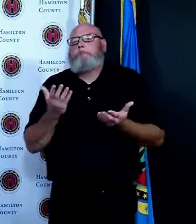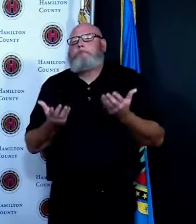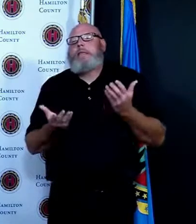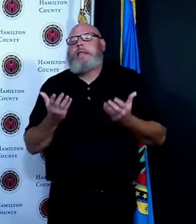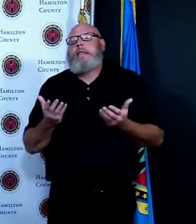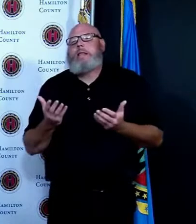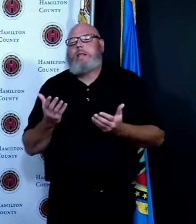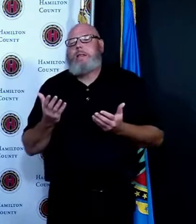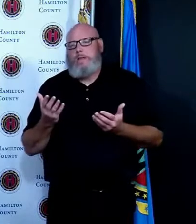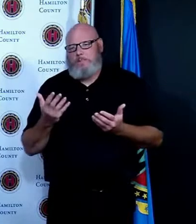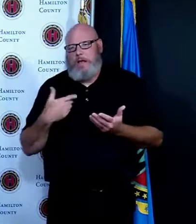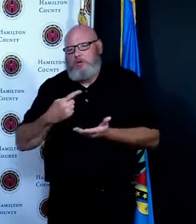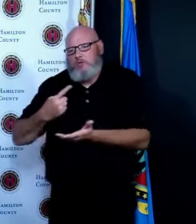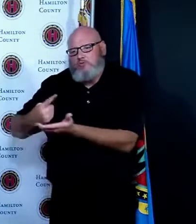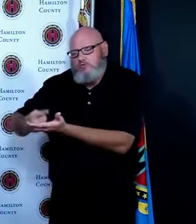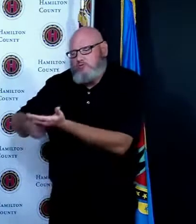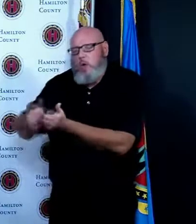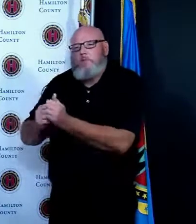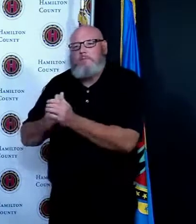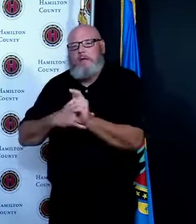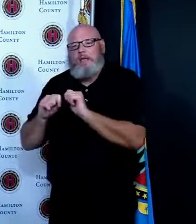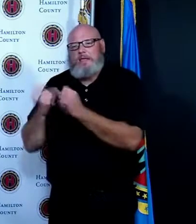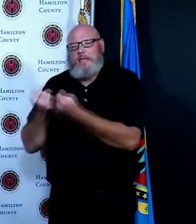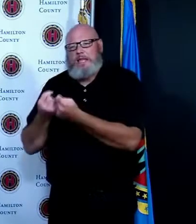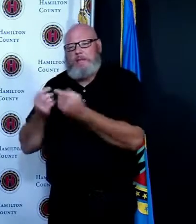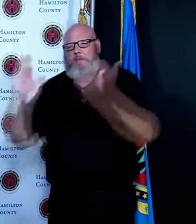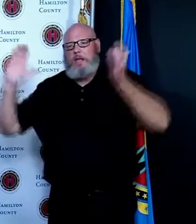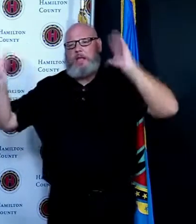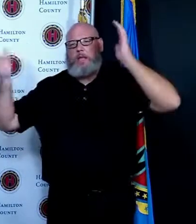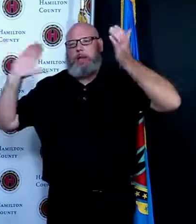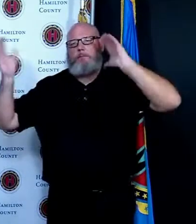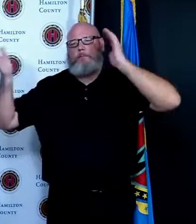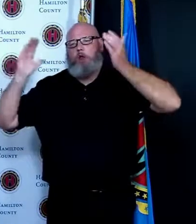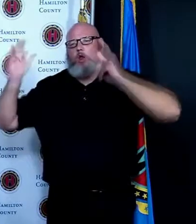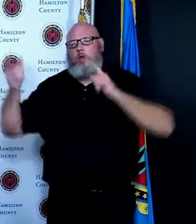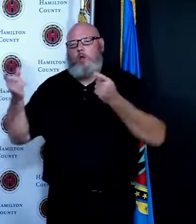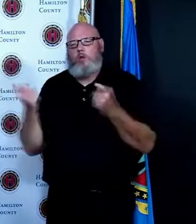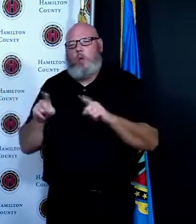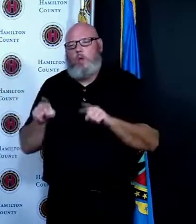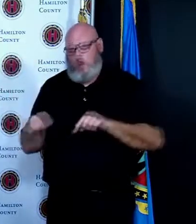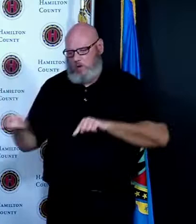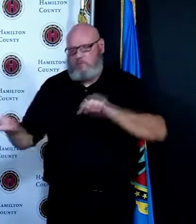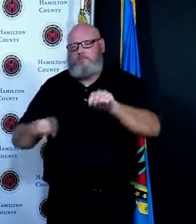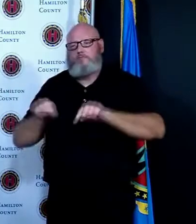bit more and get back with you thanks then one last question before I go I mean when we get to